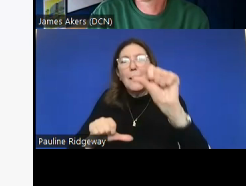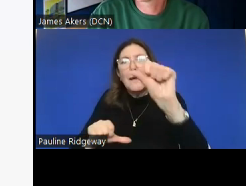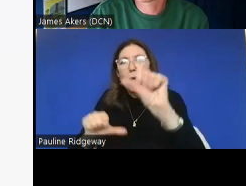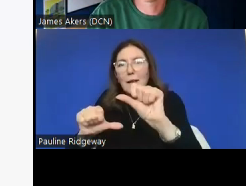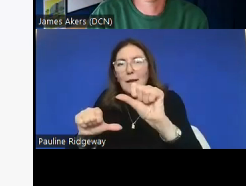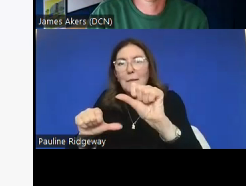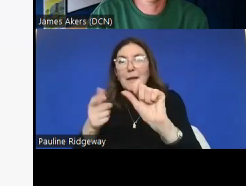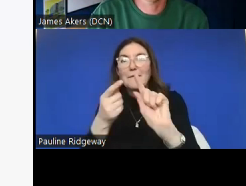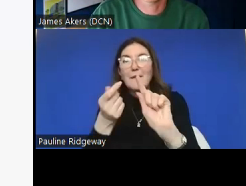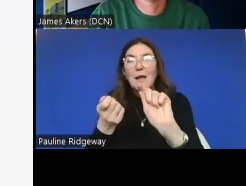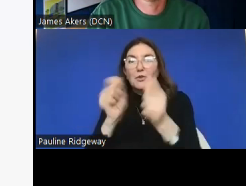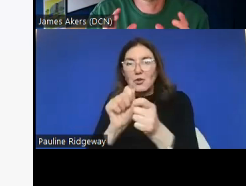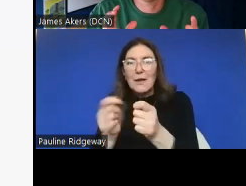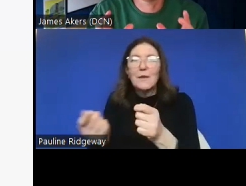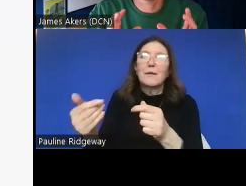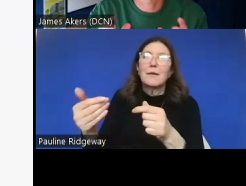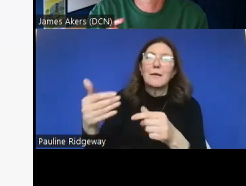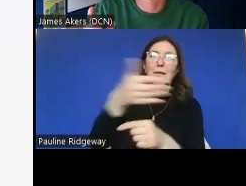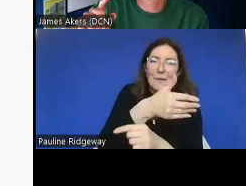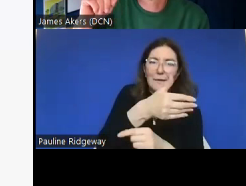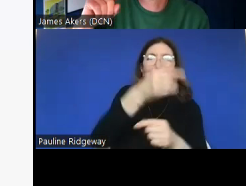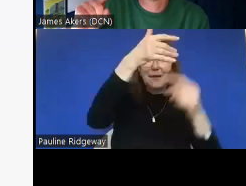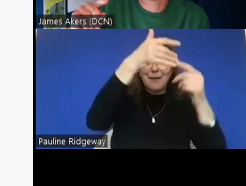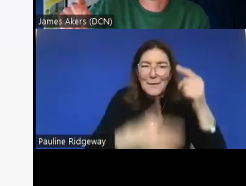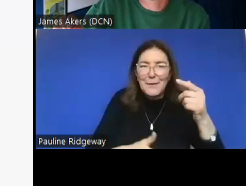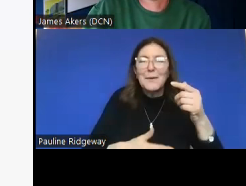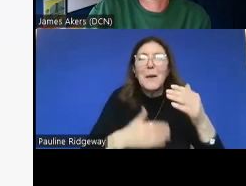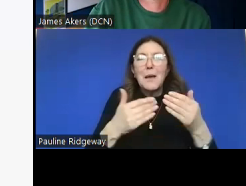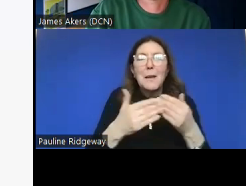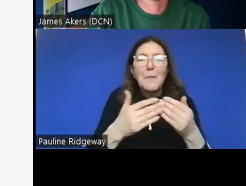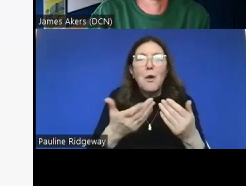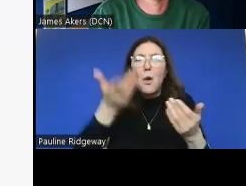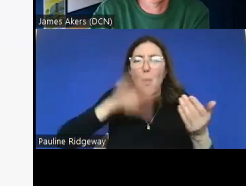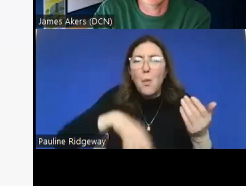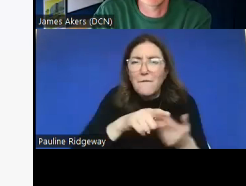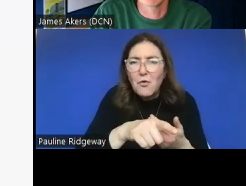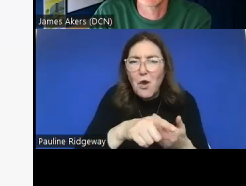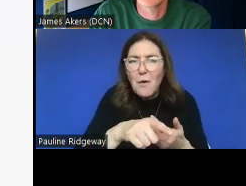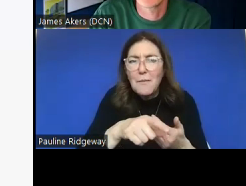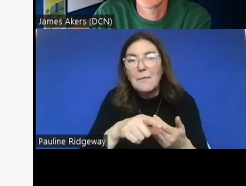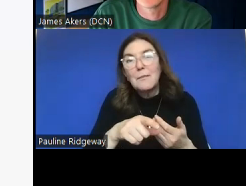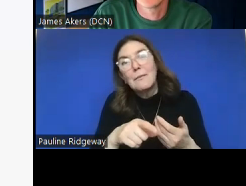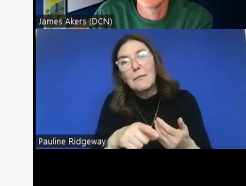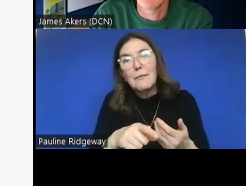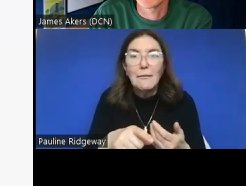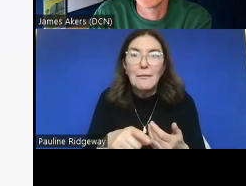so I can identify some of these interesting websites